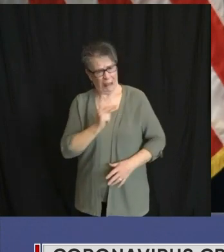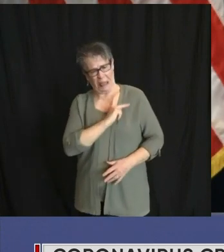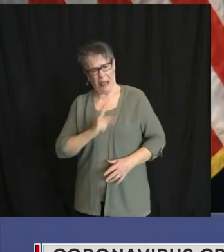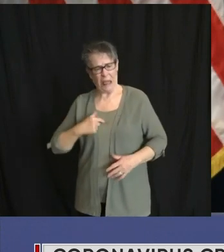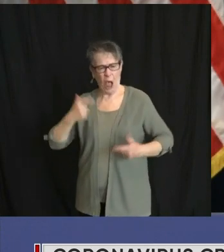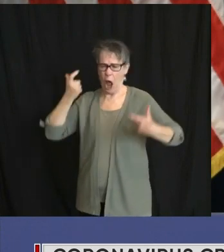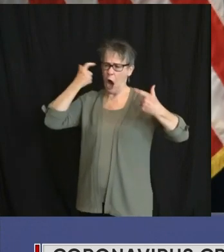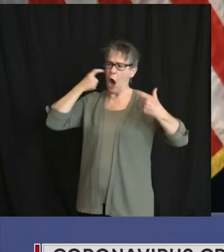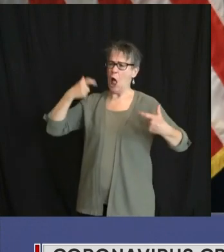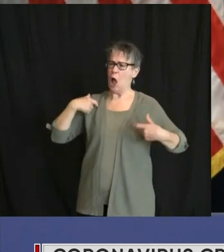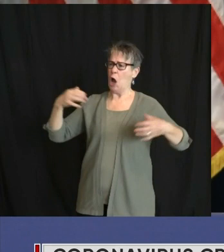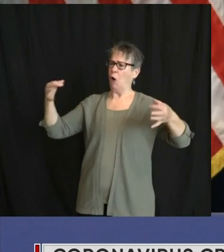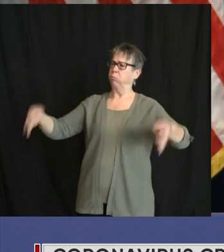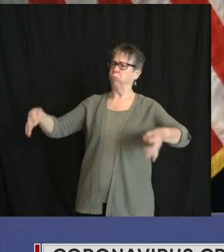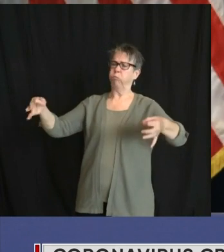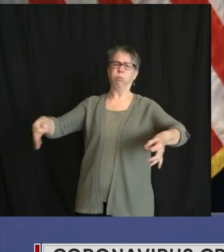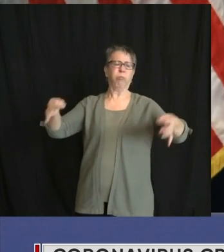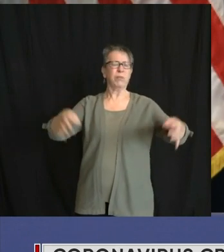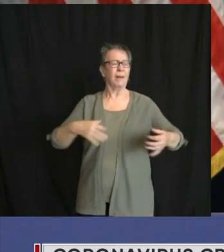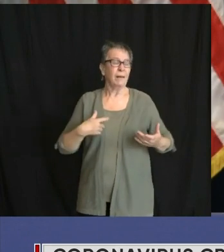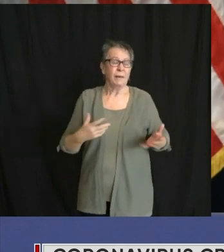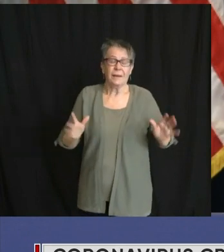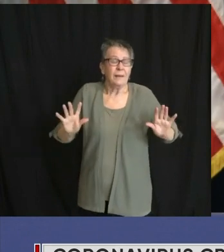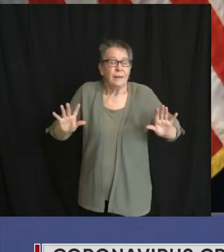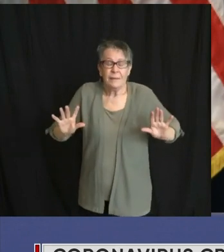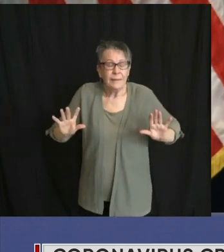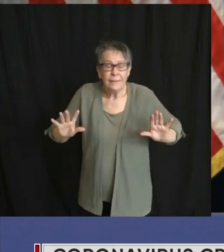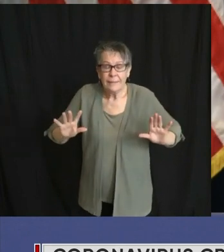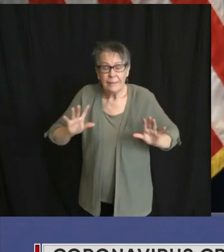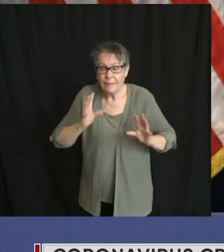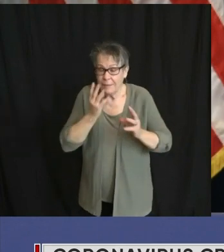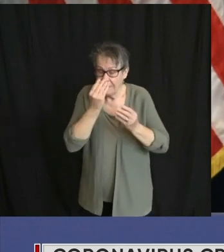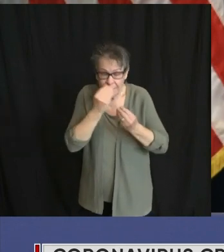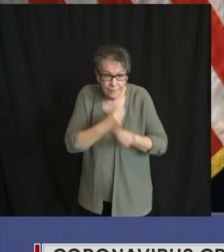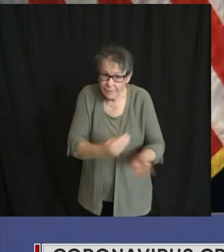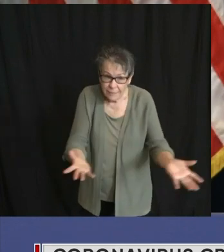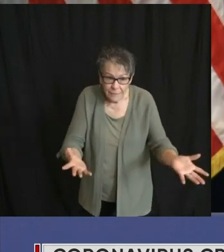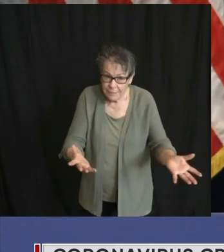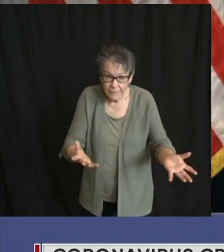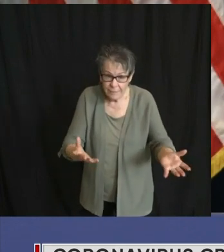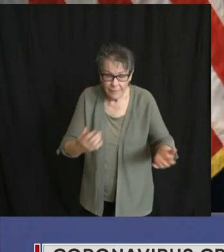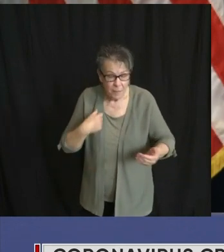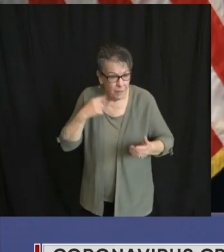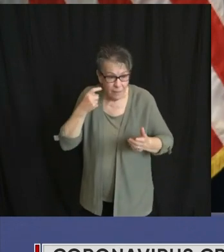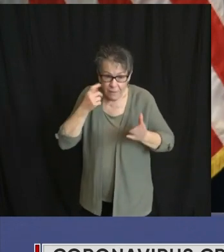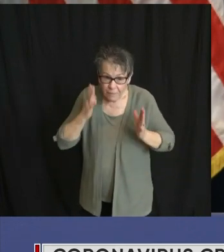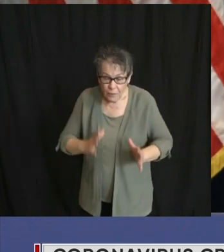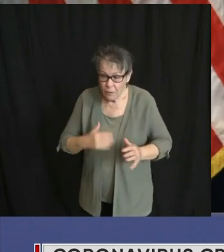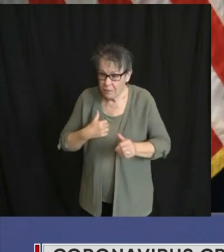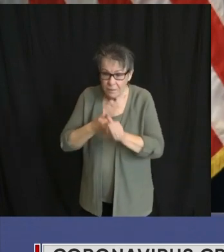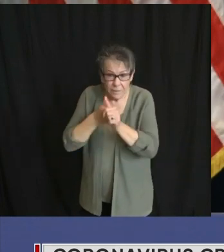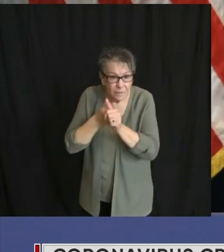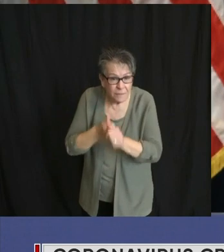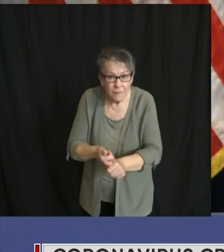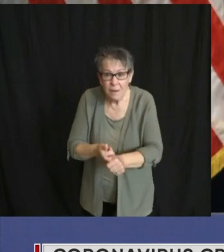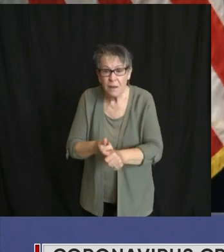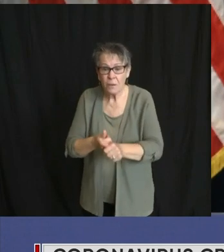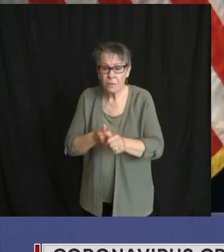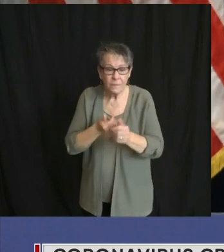I DO WANT FOLKS TO, I WANT TO REMIND FOLKS RATHER, THAT WE